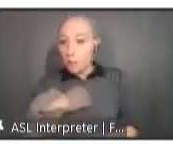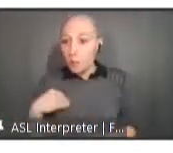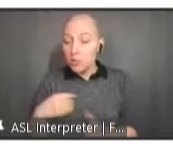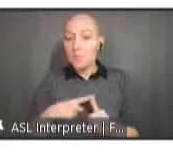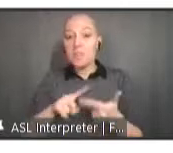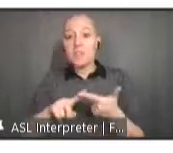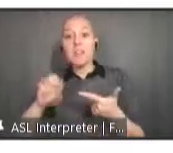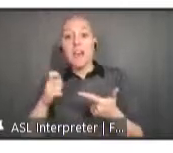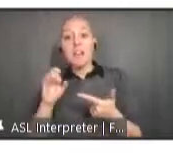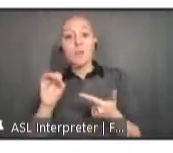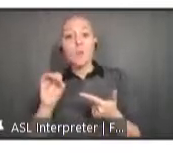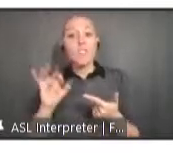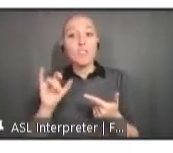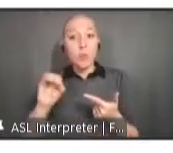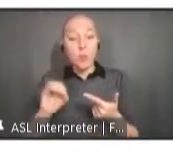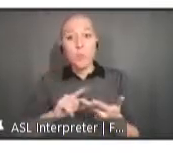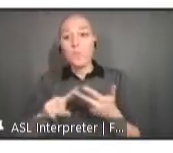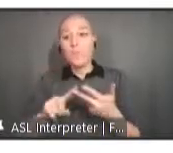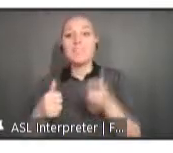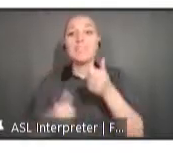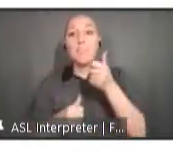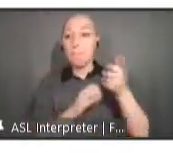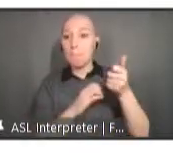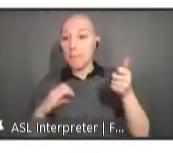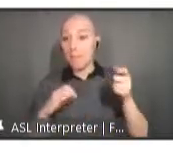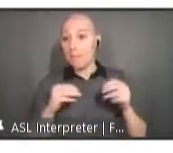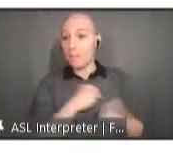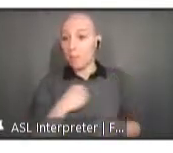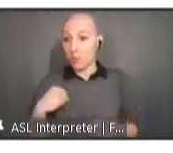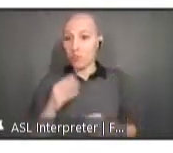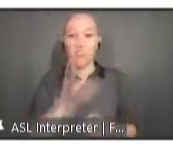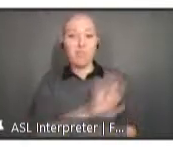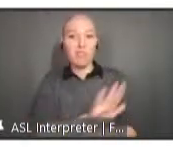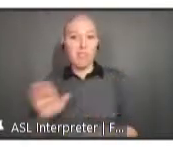their work to further the work of this committee. I look forward to hearing the updates later today.